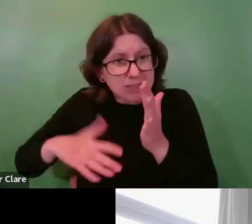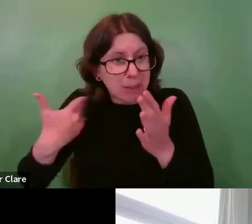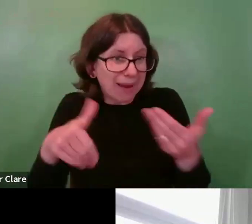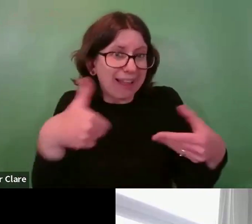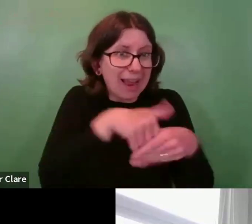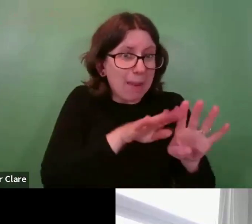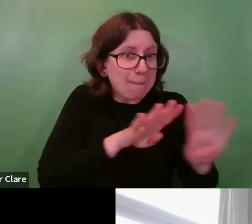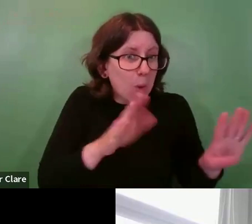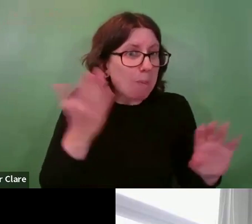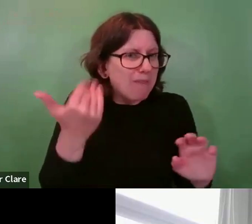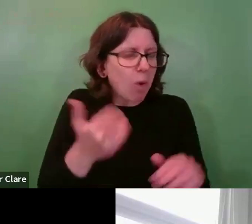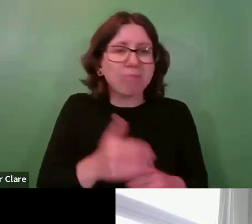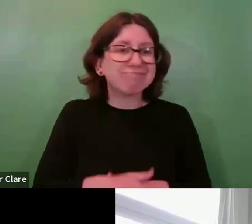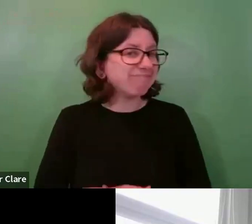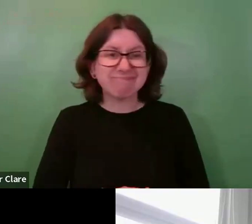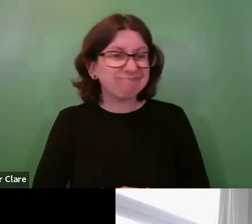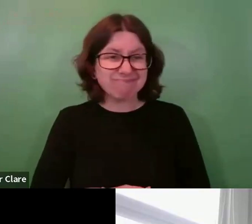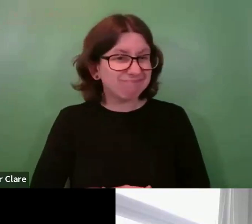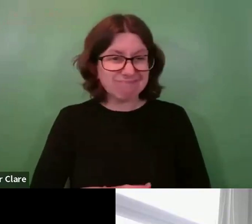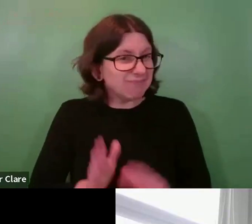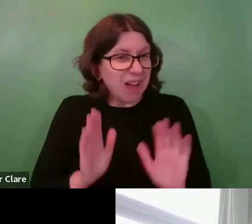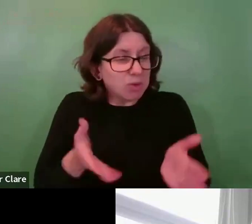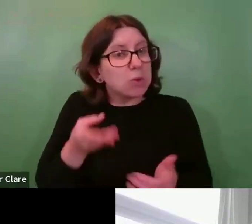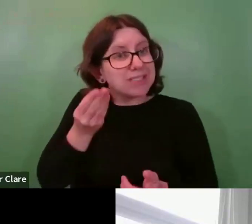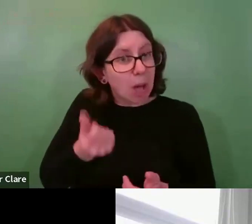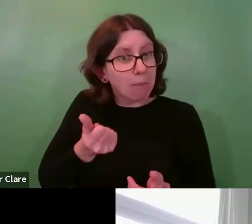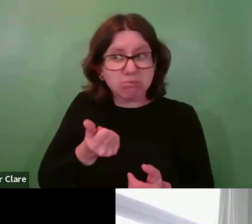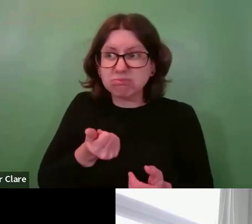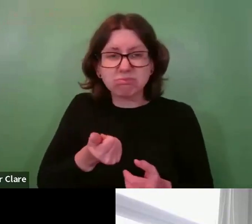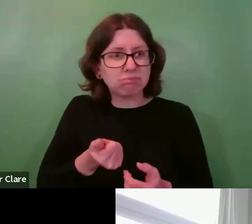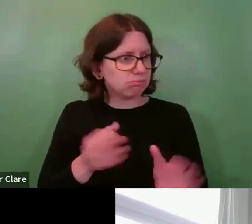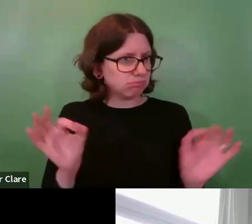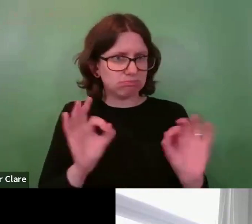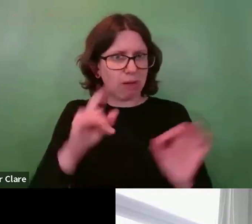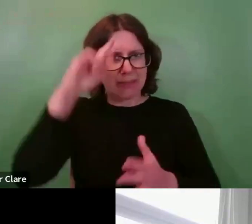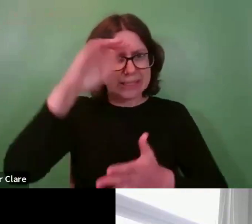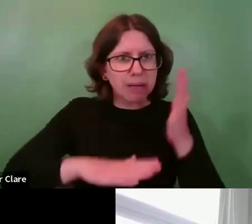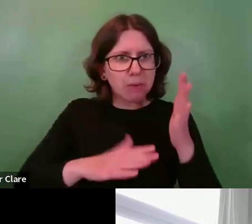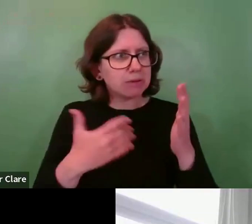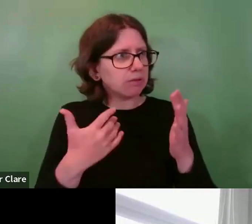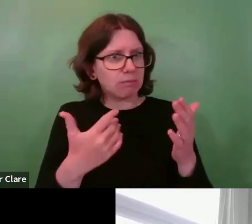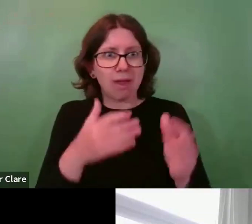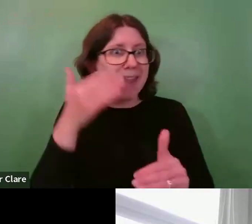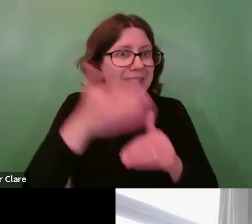are definitely suitable for people that have not had any experience on a board or experience in senior leadership.